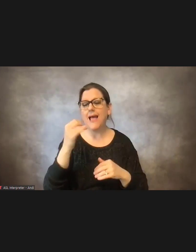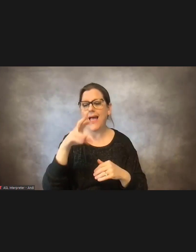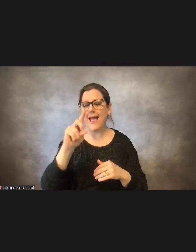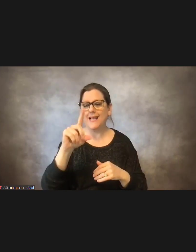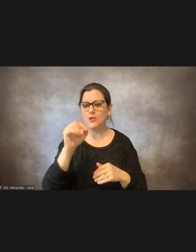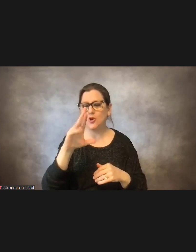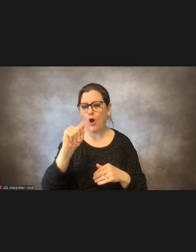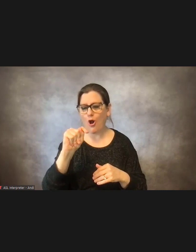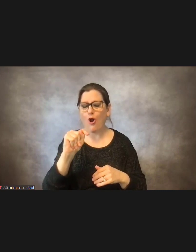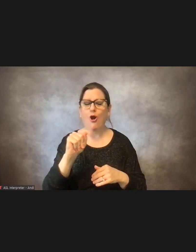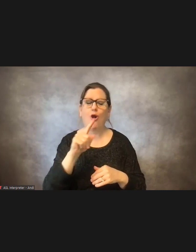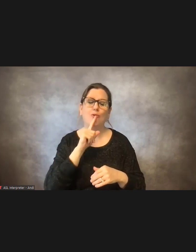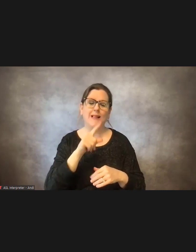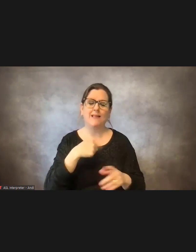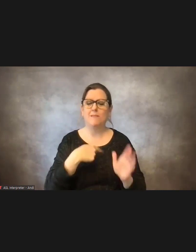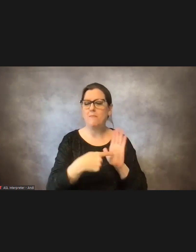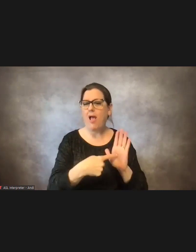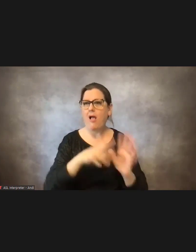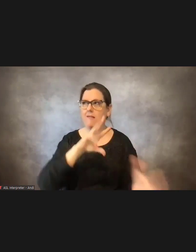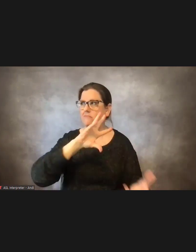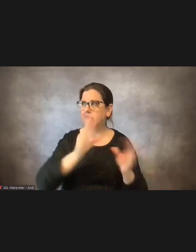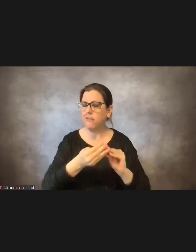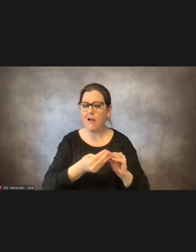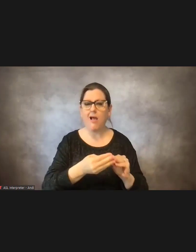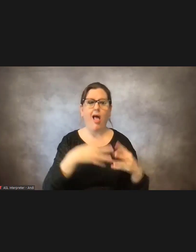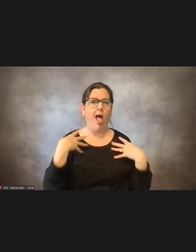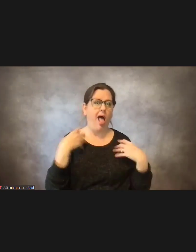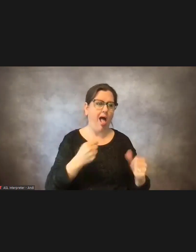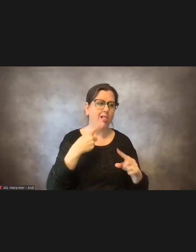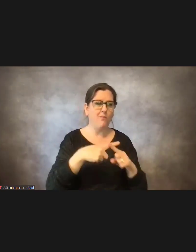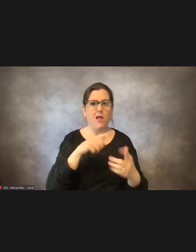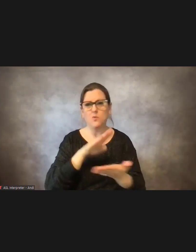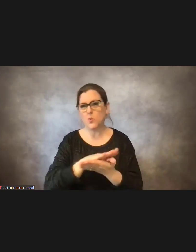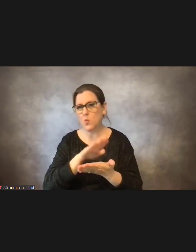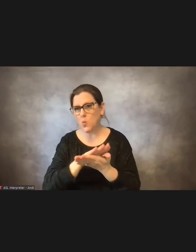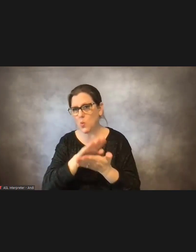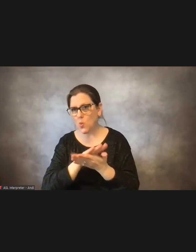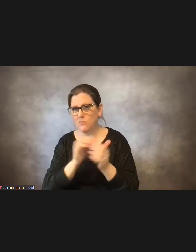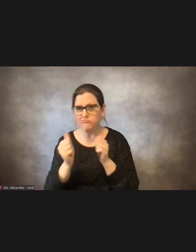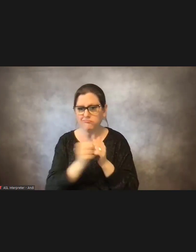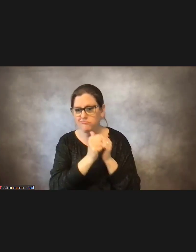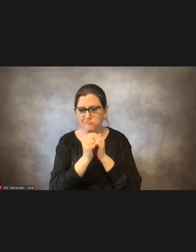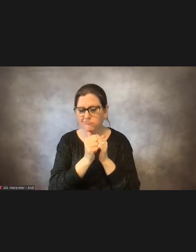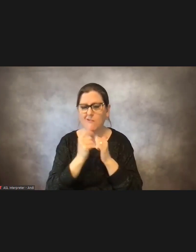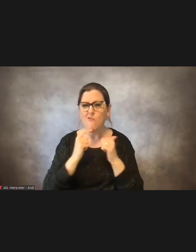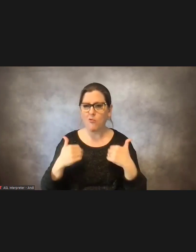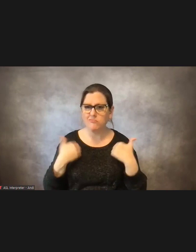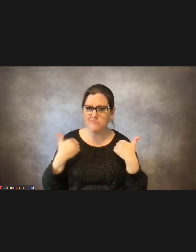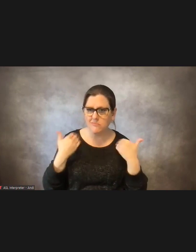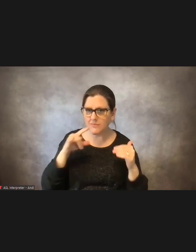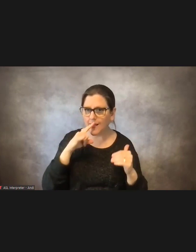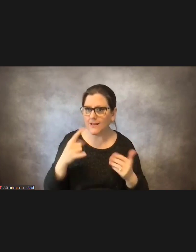for years, have served as mods models of comprehensive health and educational programs for young children and their families,